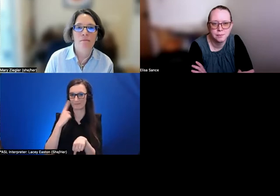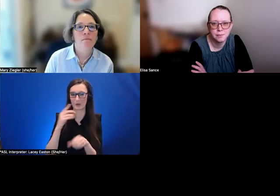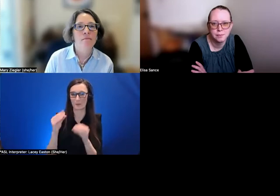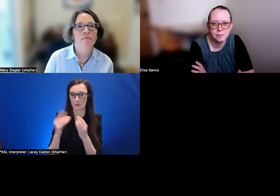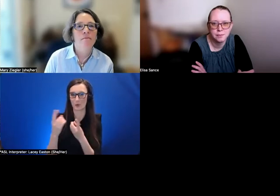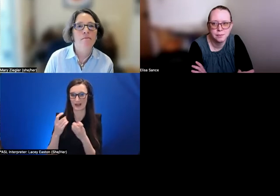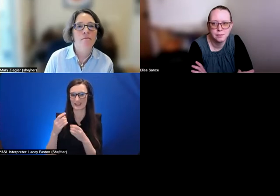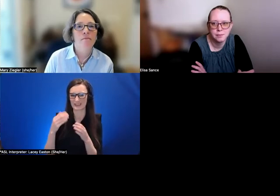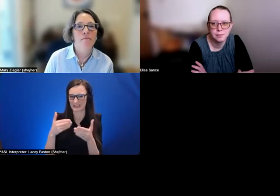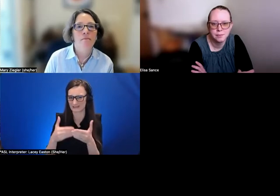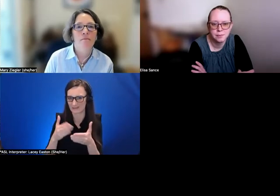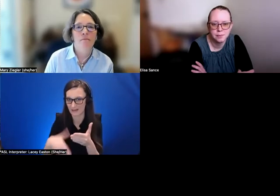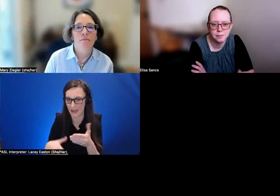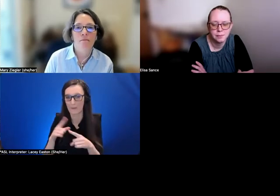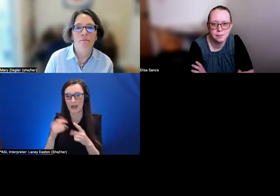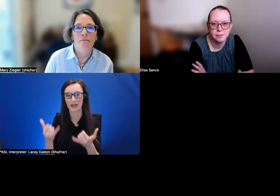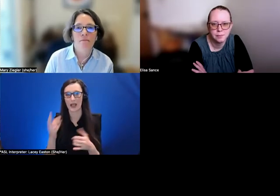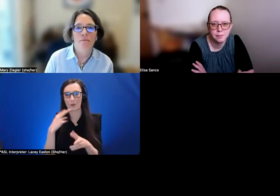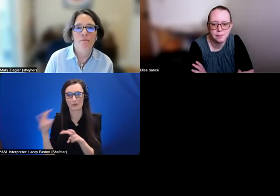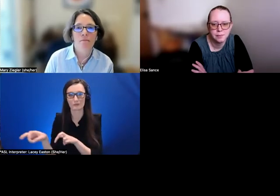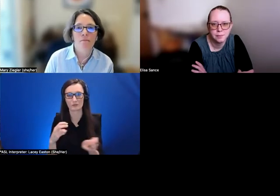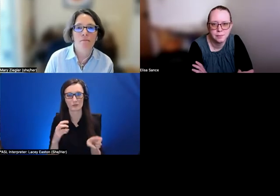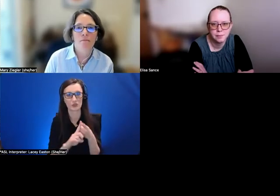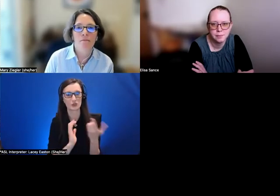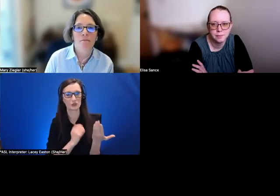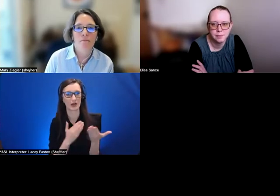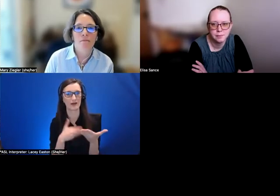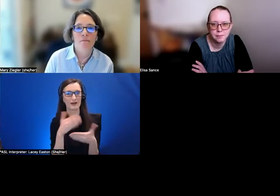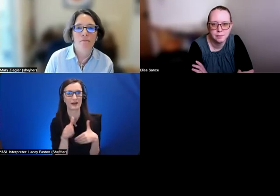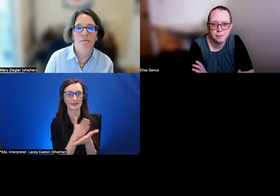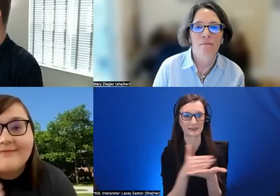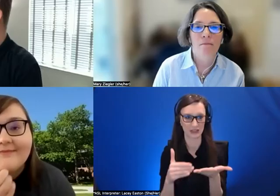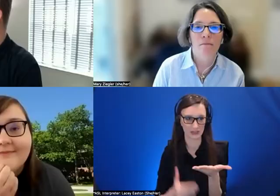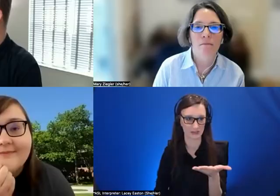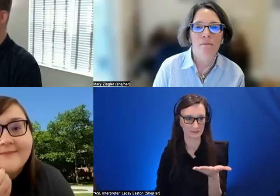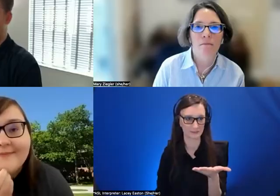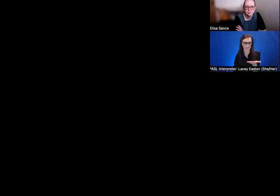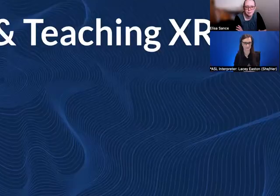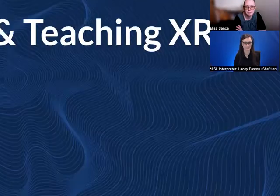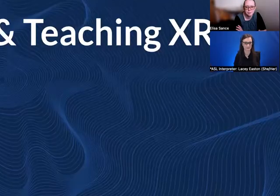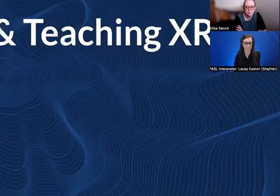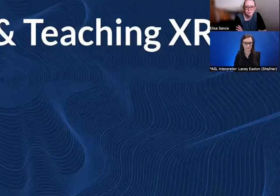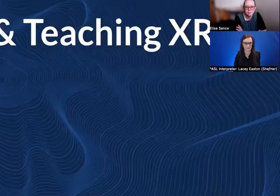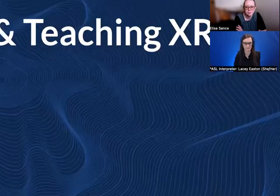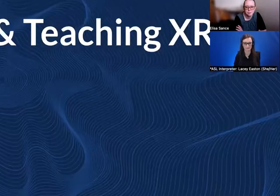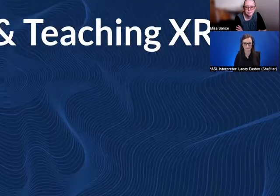i'll switch over to our next section here let me make sure i got that ready okay so